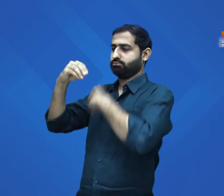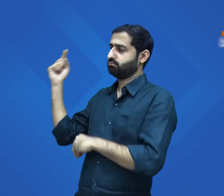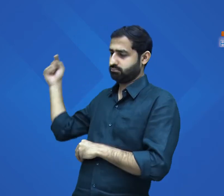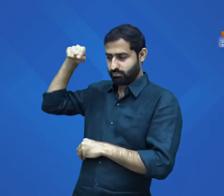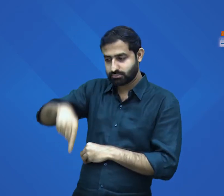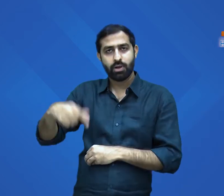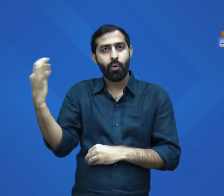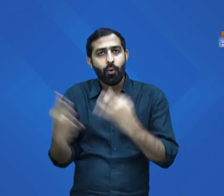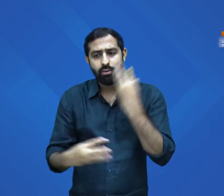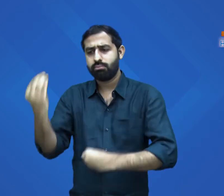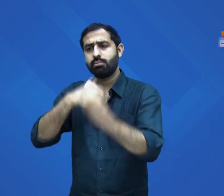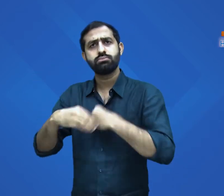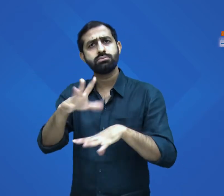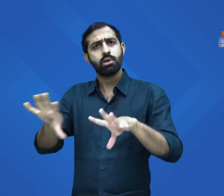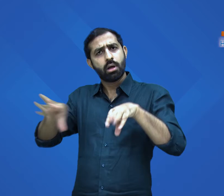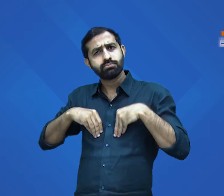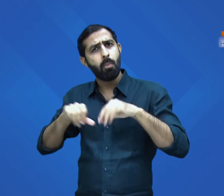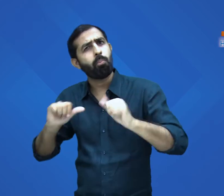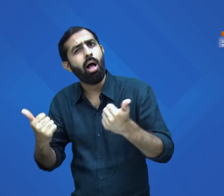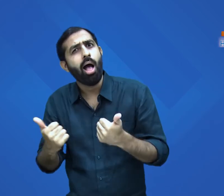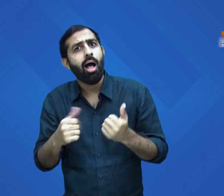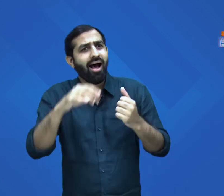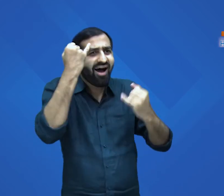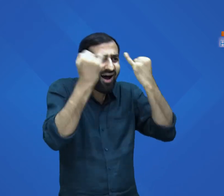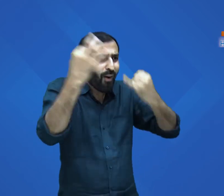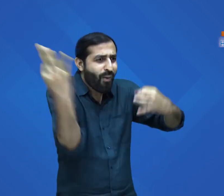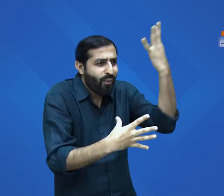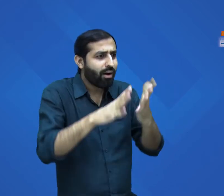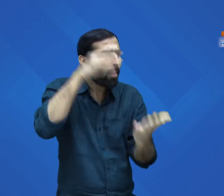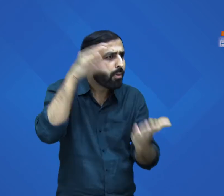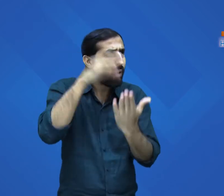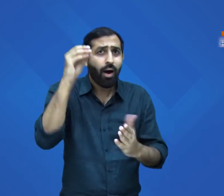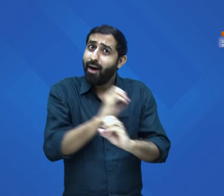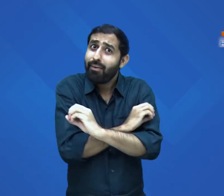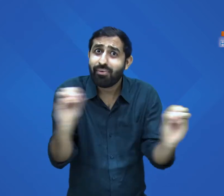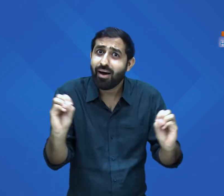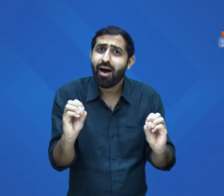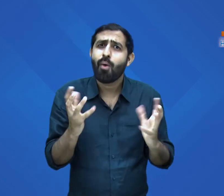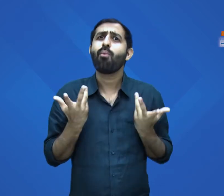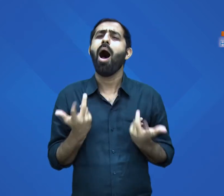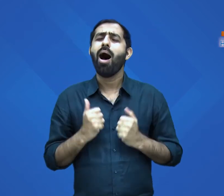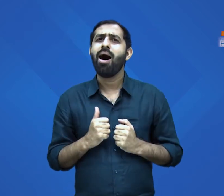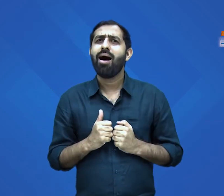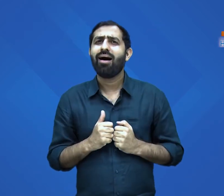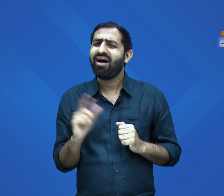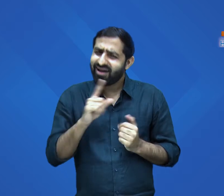Since we are open to trying out new cuisines so why should we not be open to accepting and learning new things.